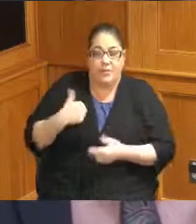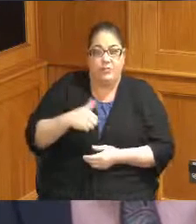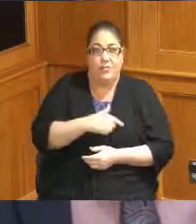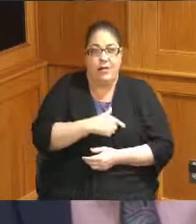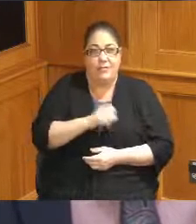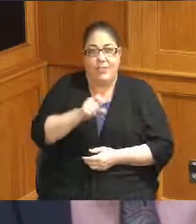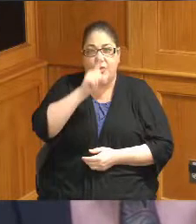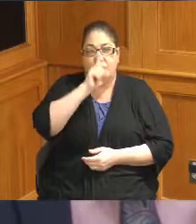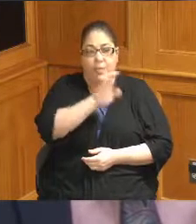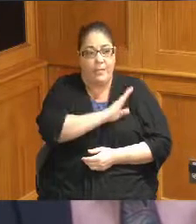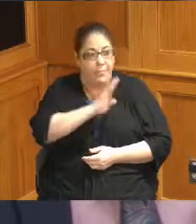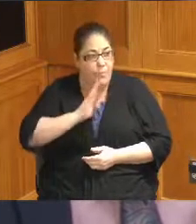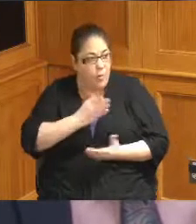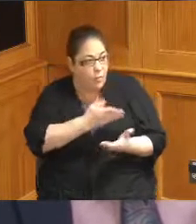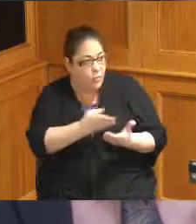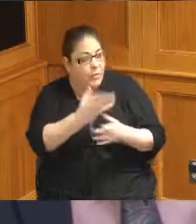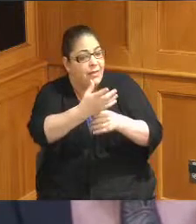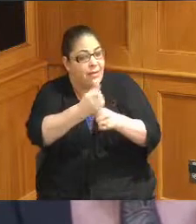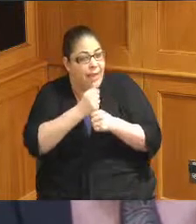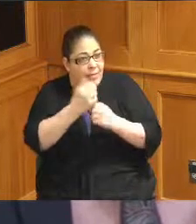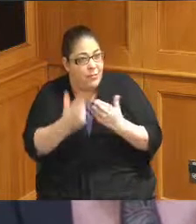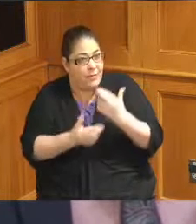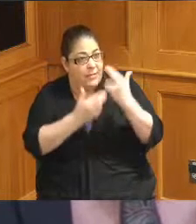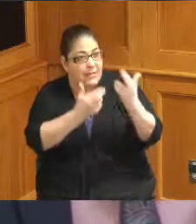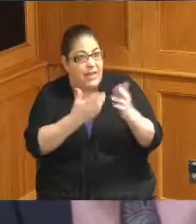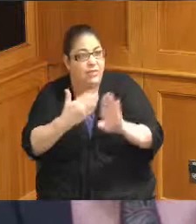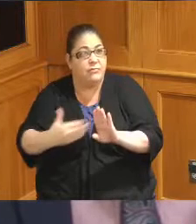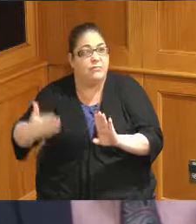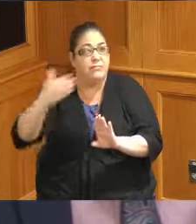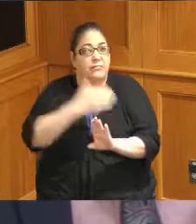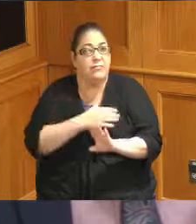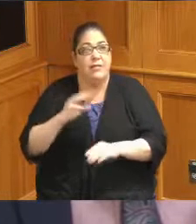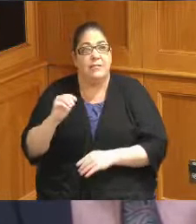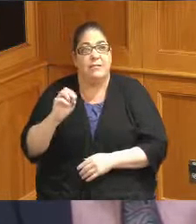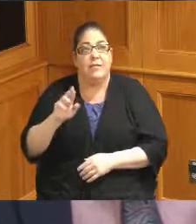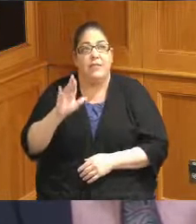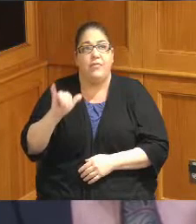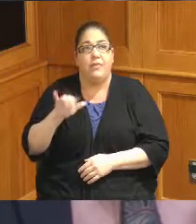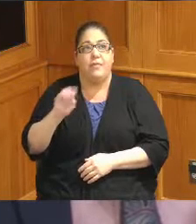of the Board get those recommendations well in advance Mary Maune a as you know the program